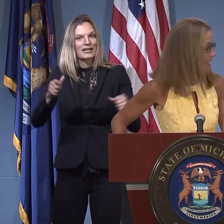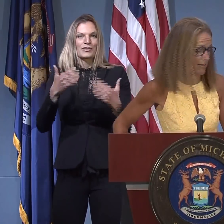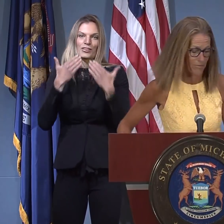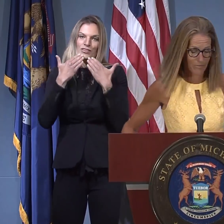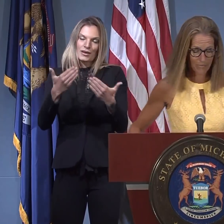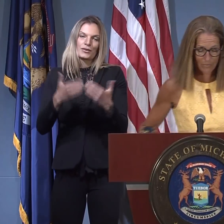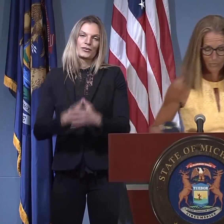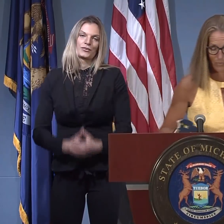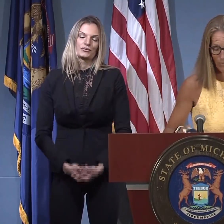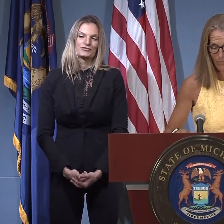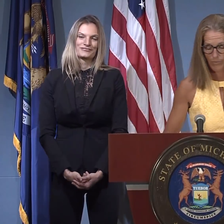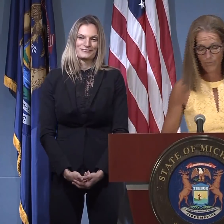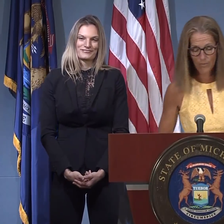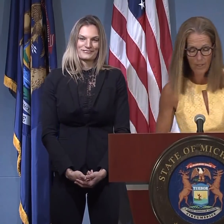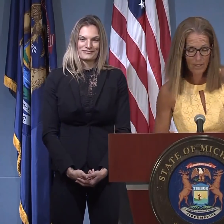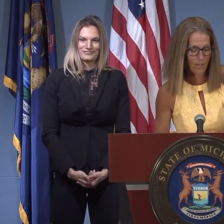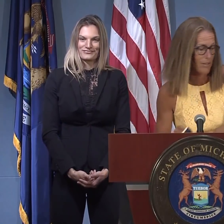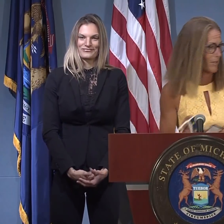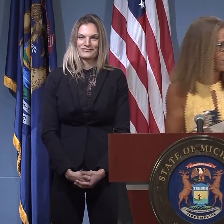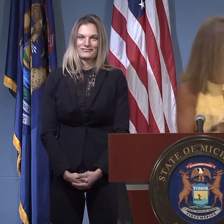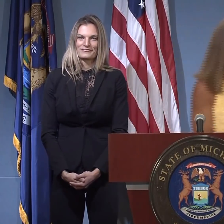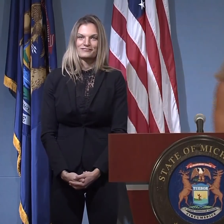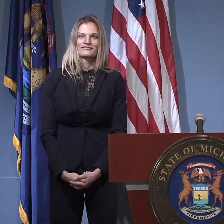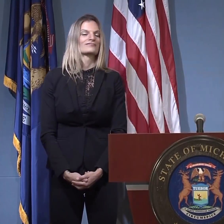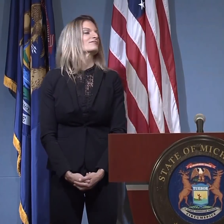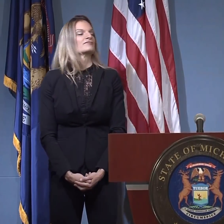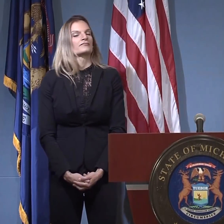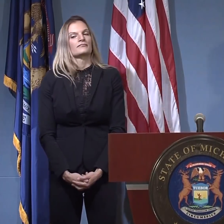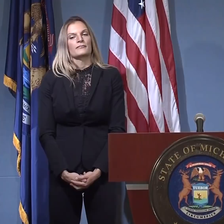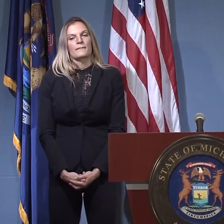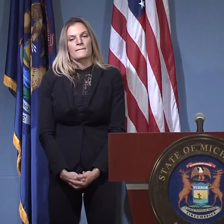MASK UP FOR MICHIGAN. WE CAN DO THIS. THANK YOU.